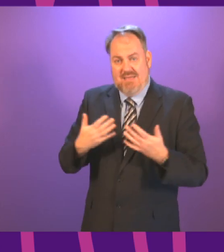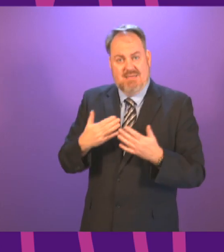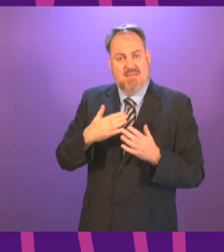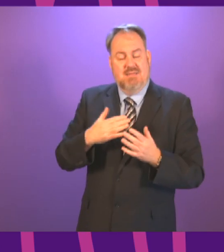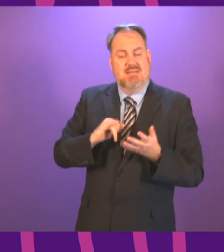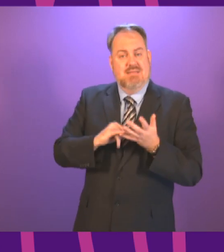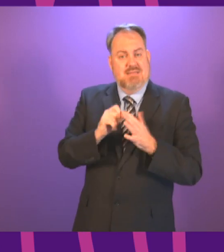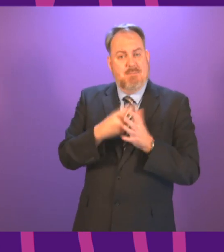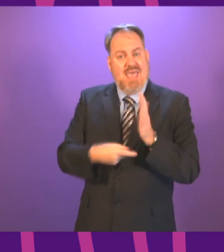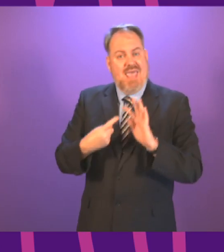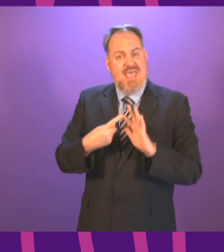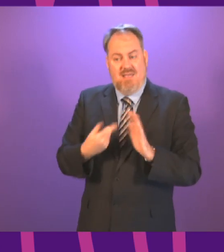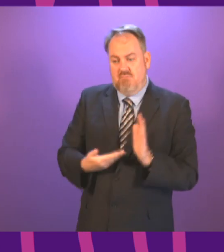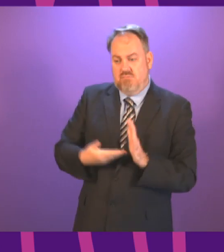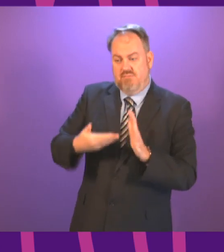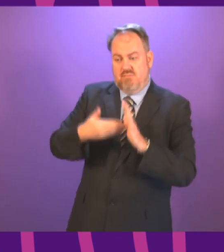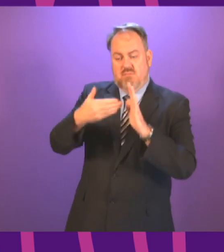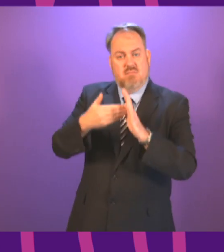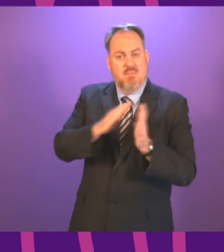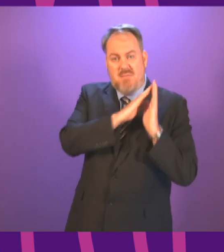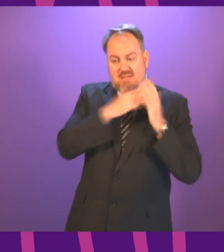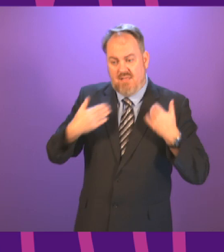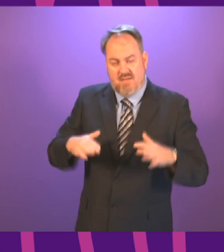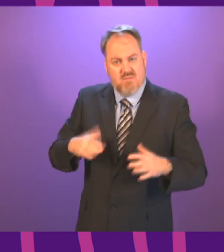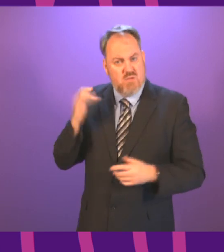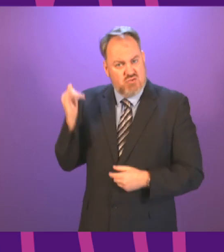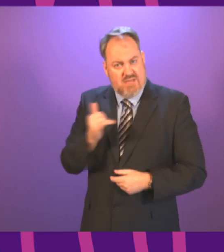Furthermore—because, earlier in the year, we ensured that we had such contingency in